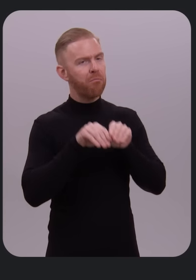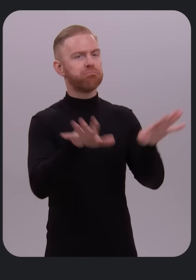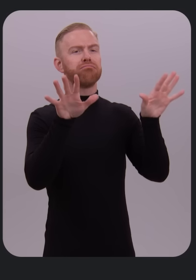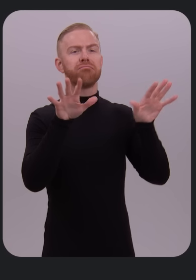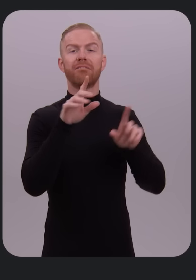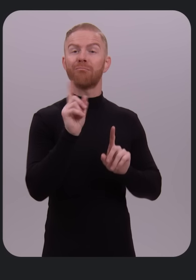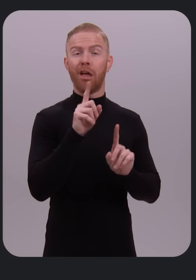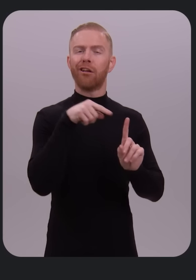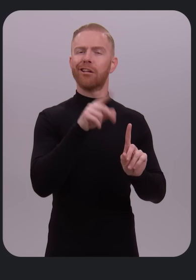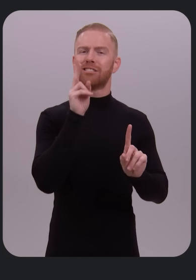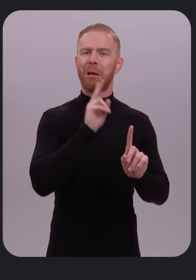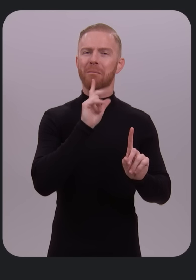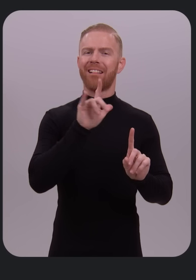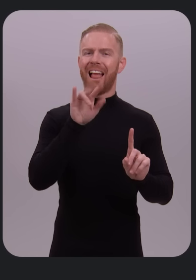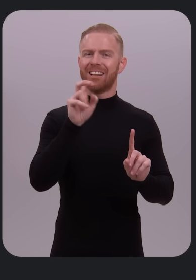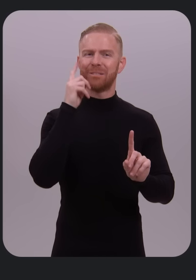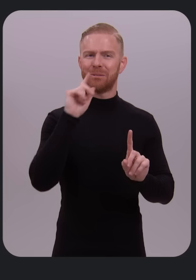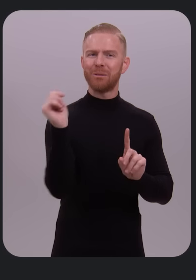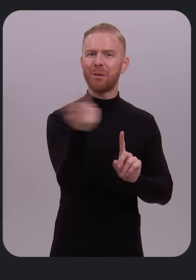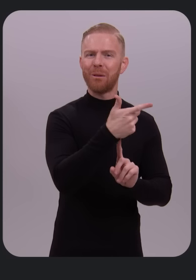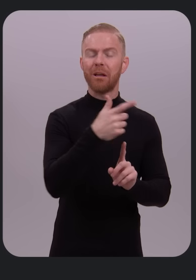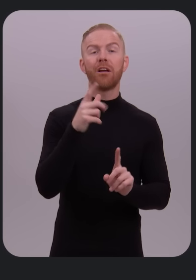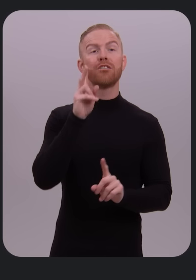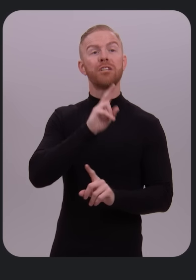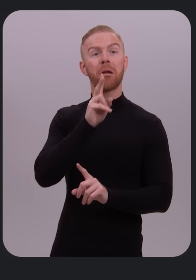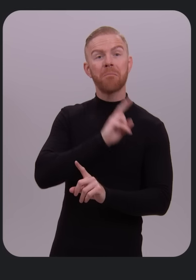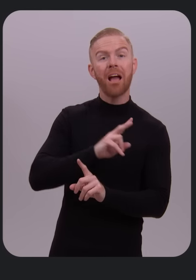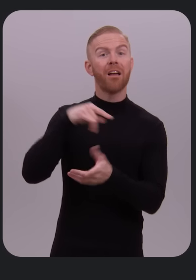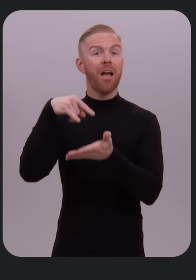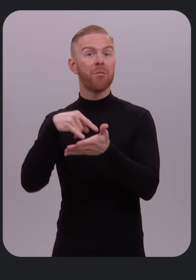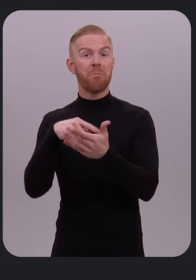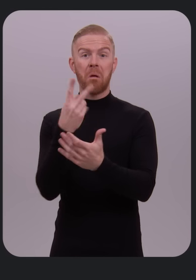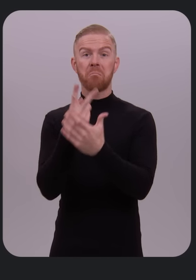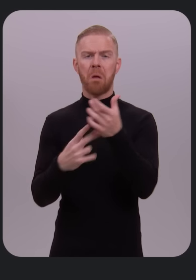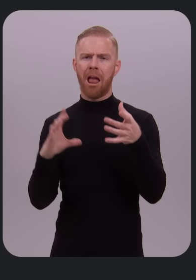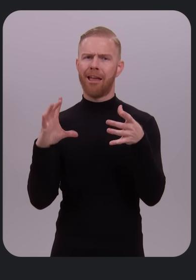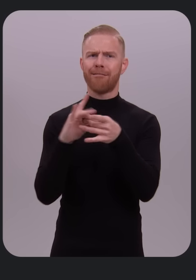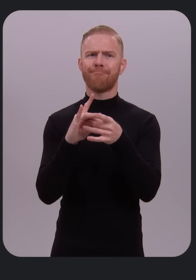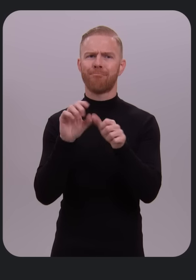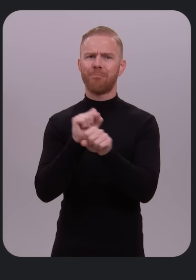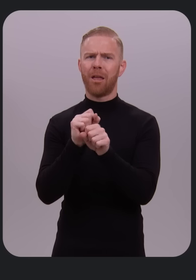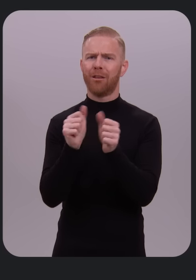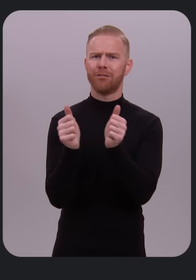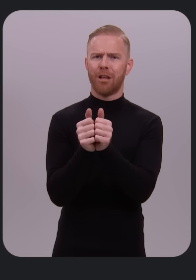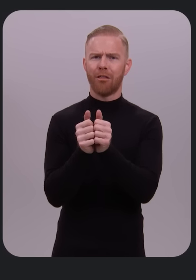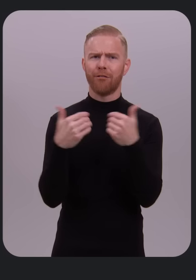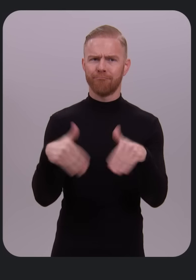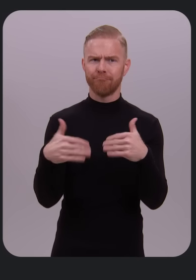And since Gemini and Android work so closely together, many of those experiences will work great on Android,